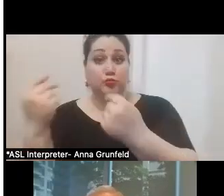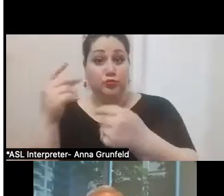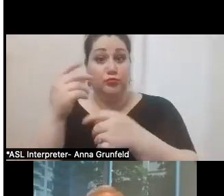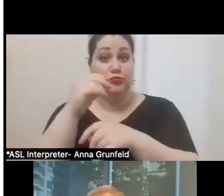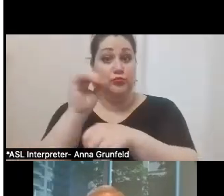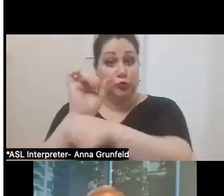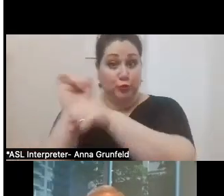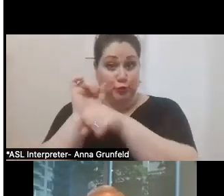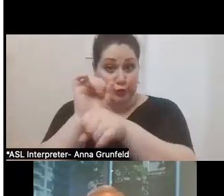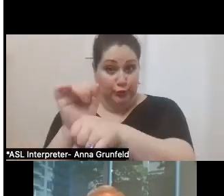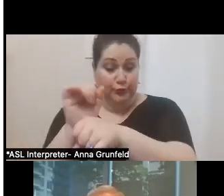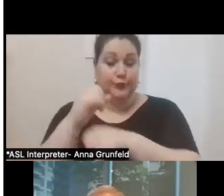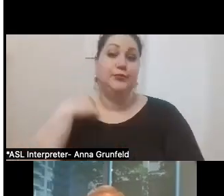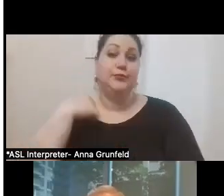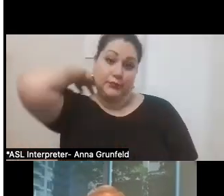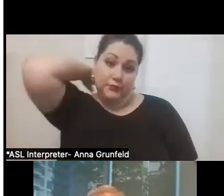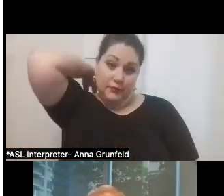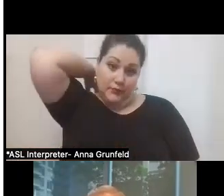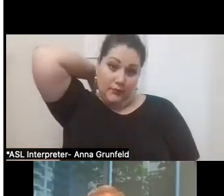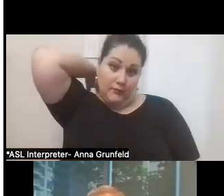and the types of problems that they experience.